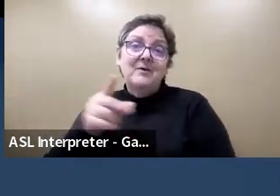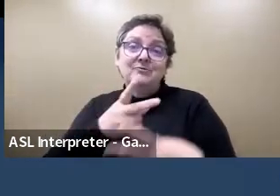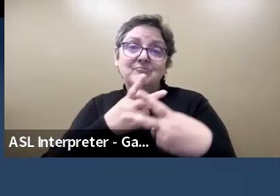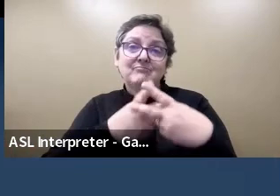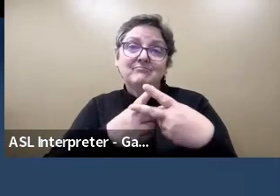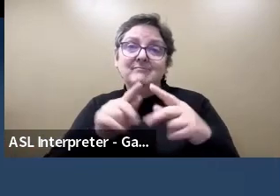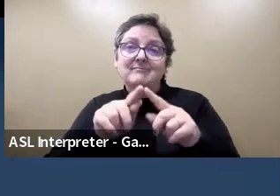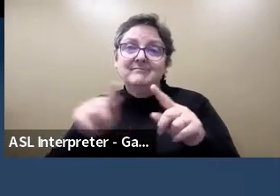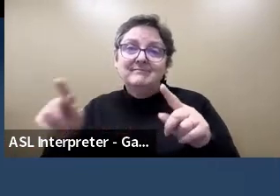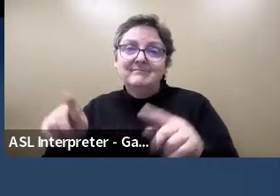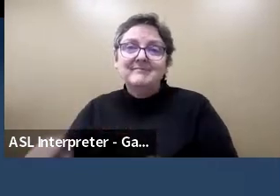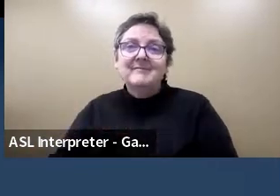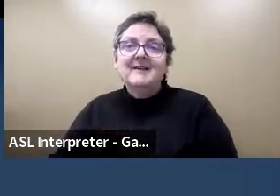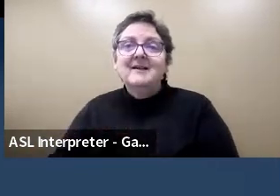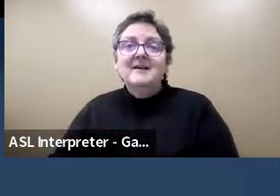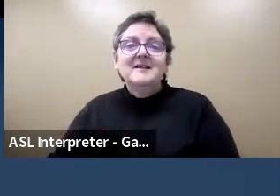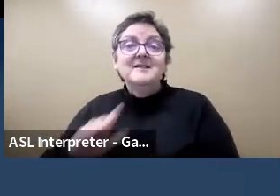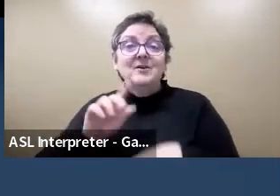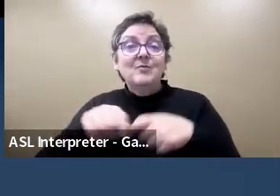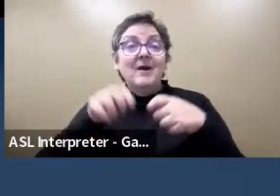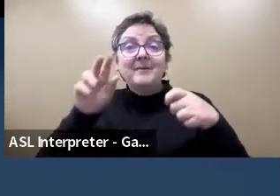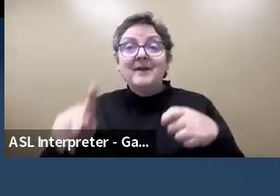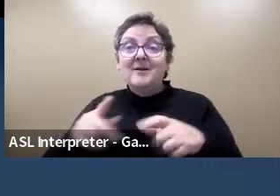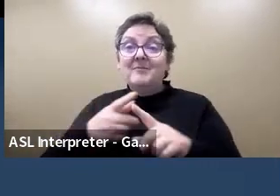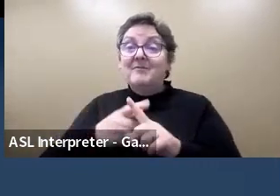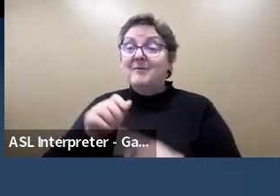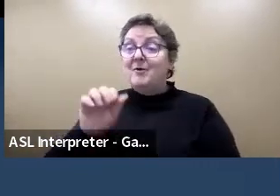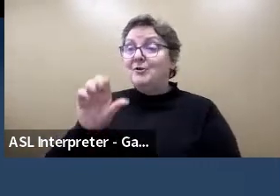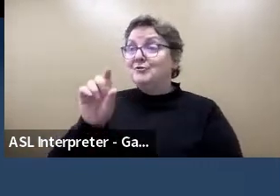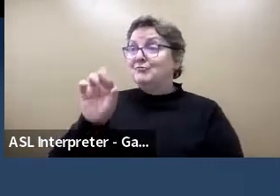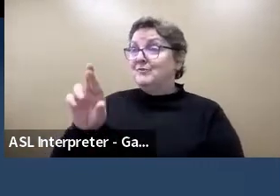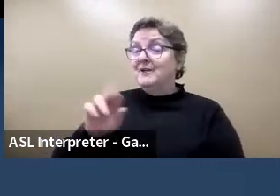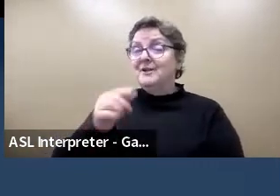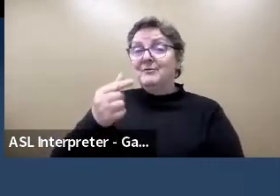In closing from the All Children Reading Grand Challenge for development partners,